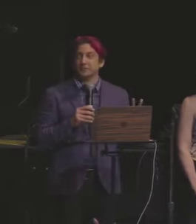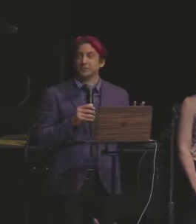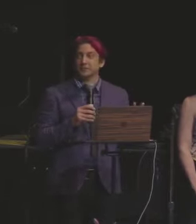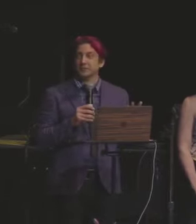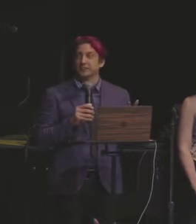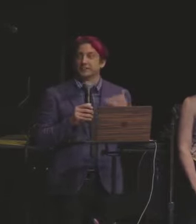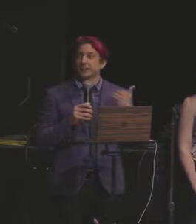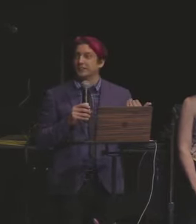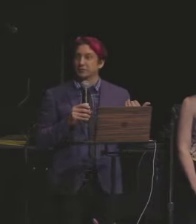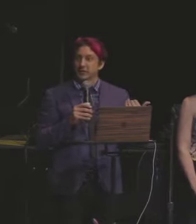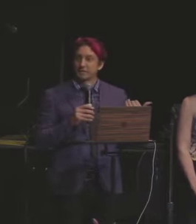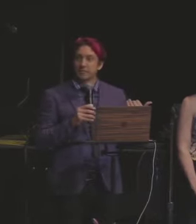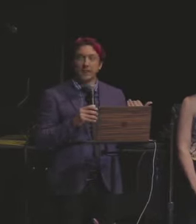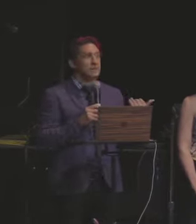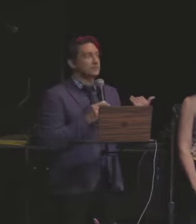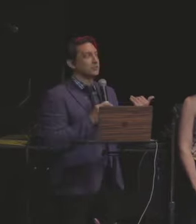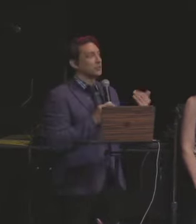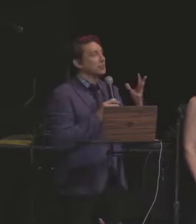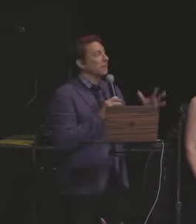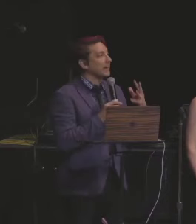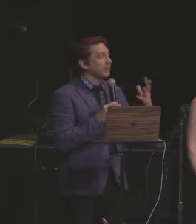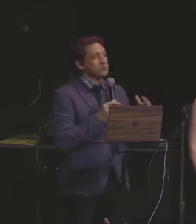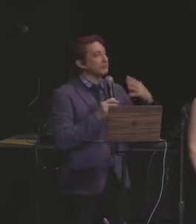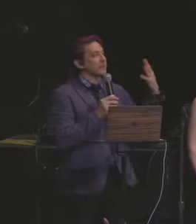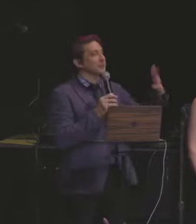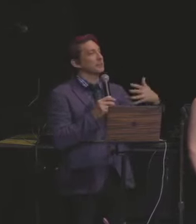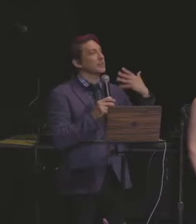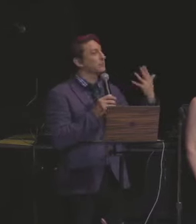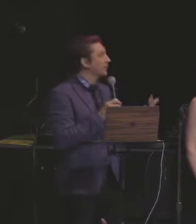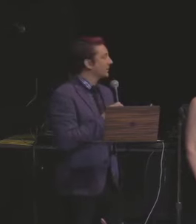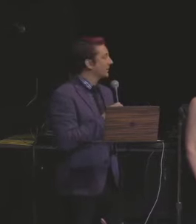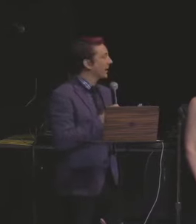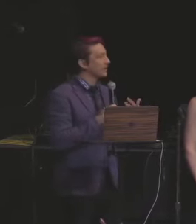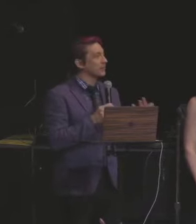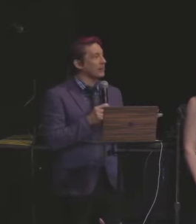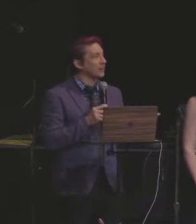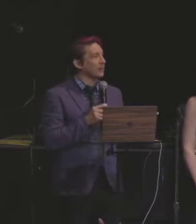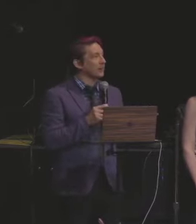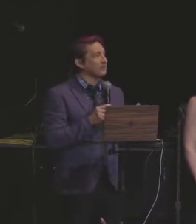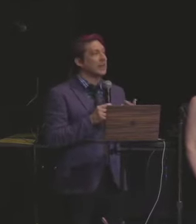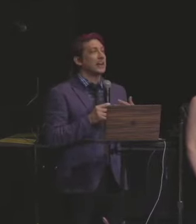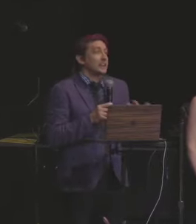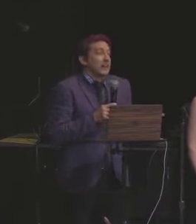onto the screen, so you could make out, you could possibly read some of it, not make out all of it.